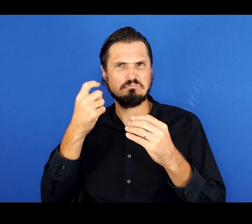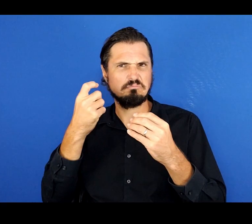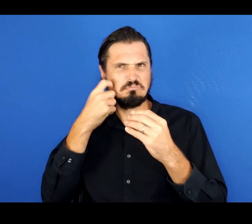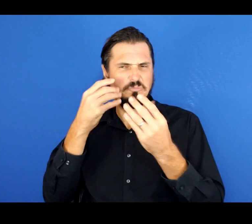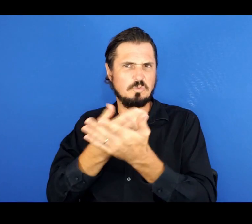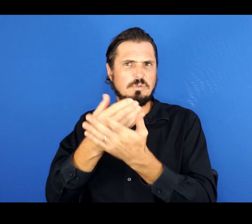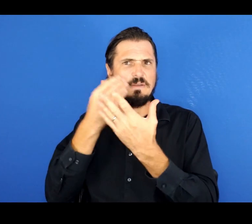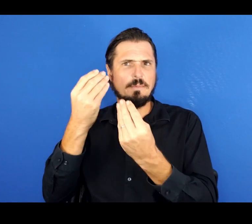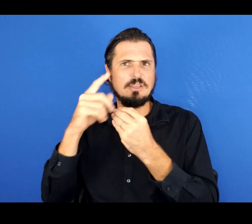vaccinations on Kauai.